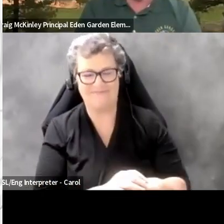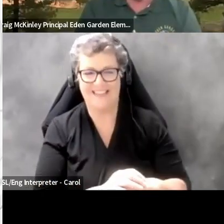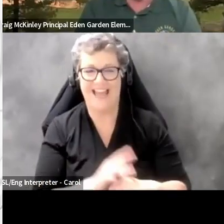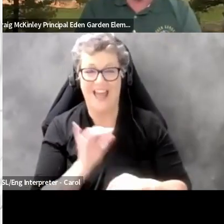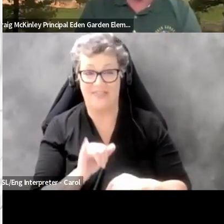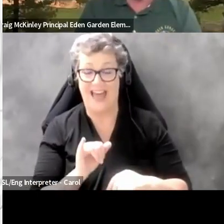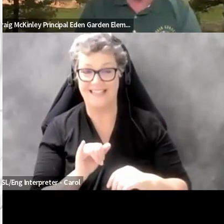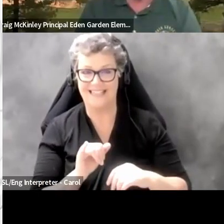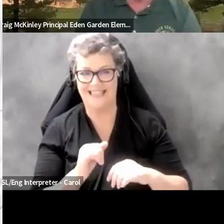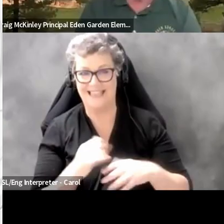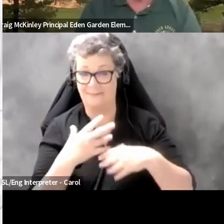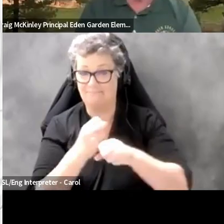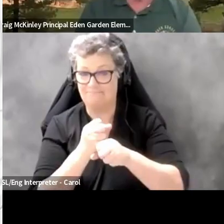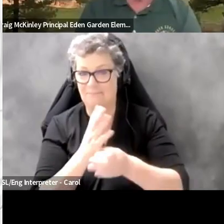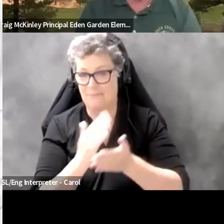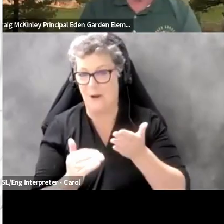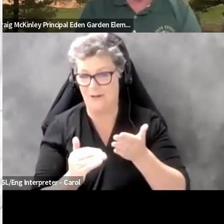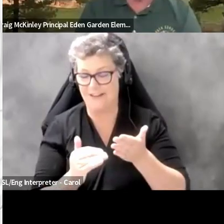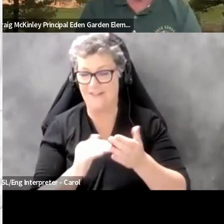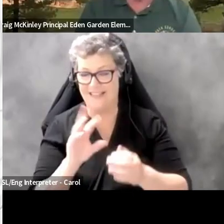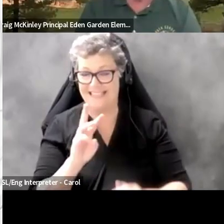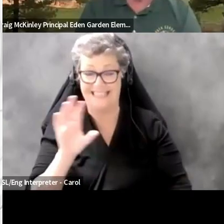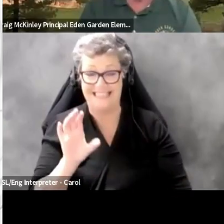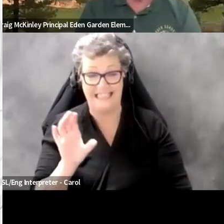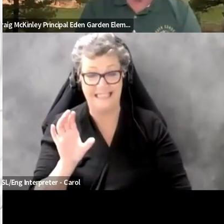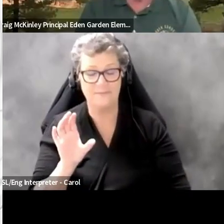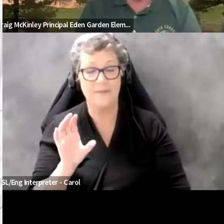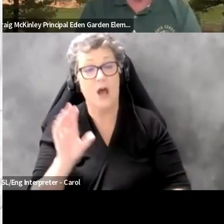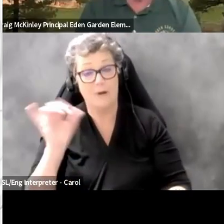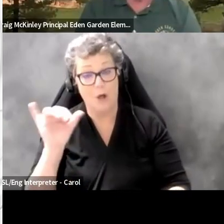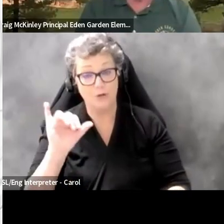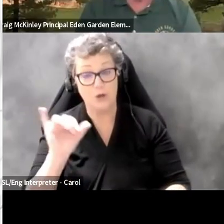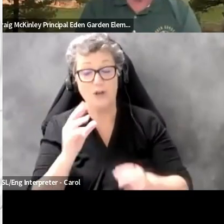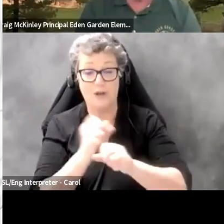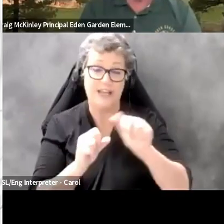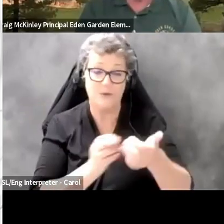contents part of this the 6C’s. But then you're also getting those other pieces of